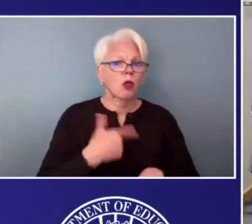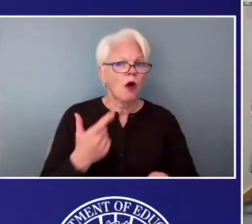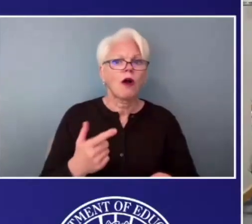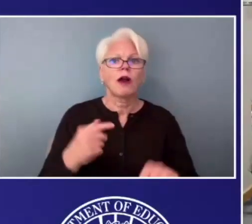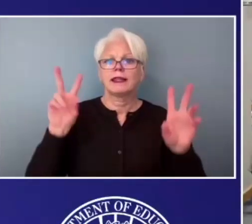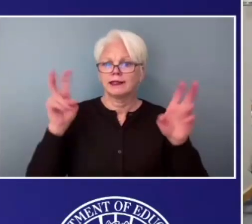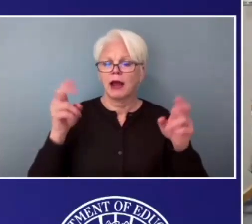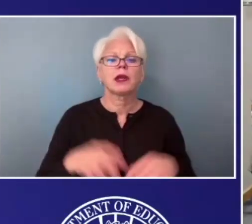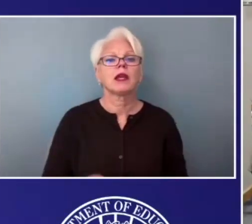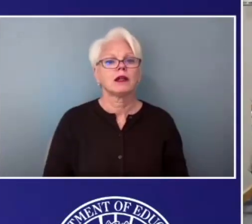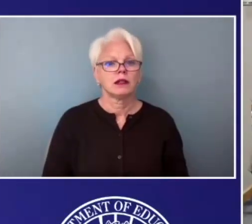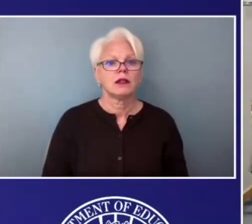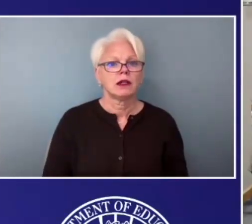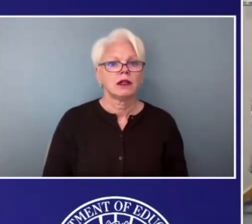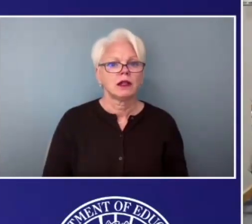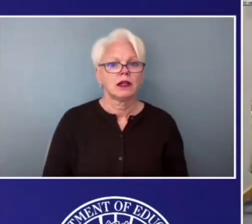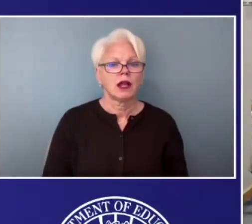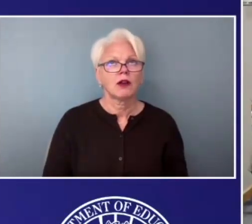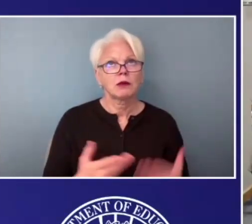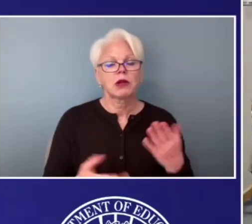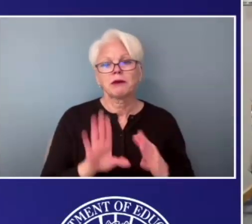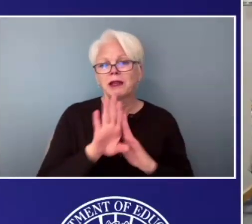which ones. Okay. Probably about 30 minutes on this one.